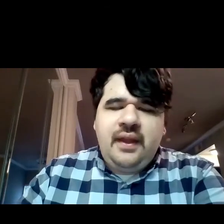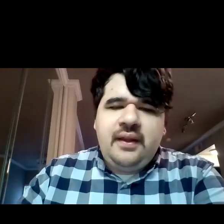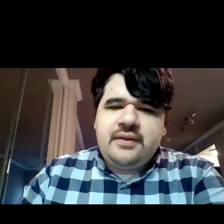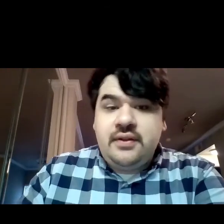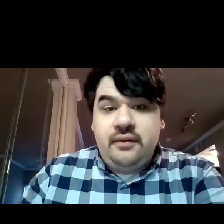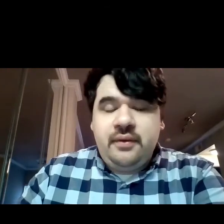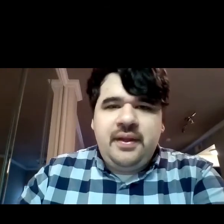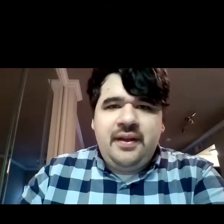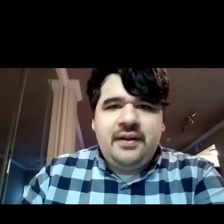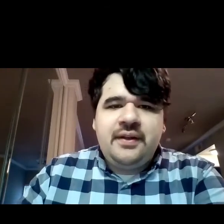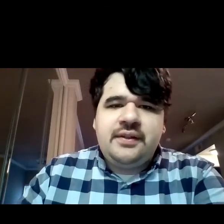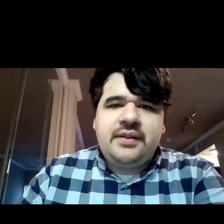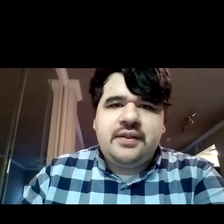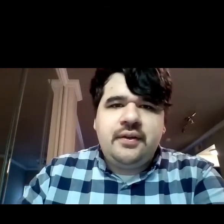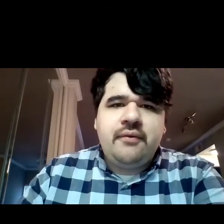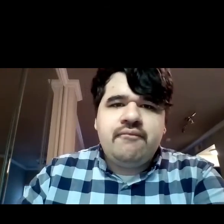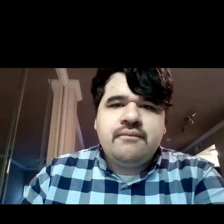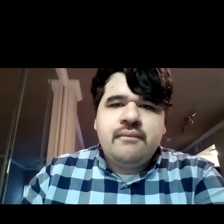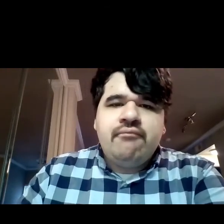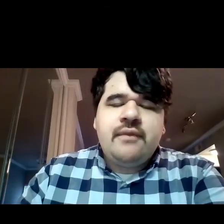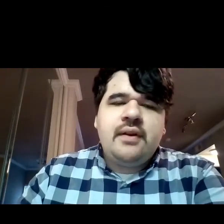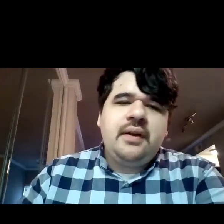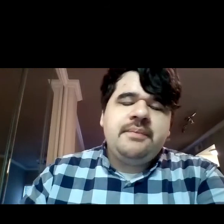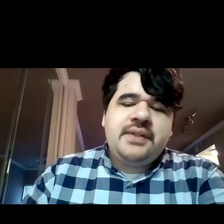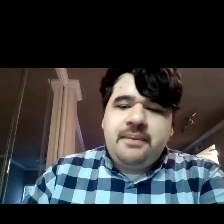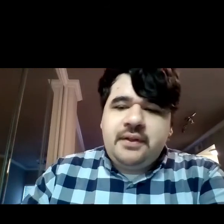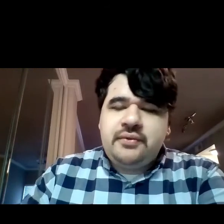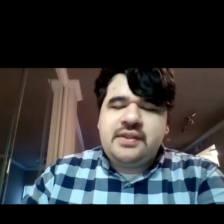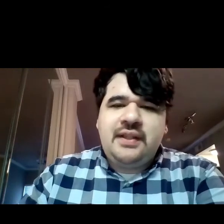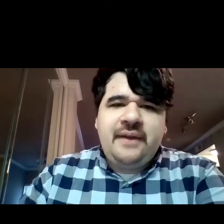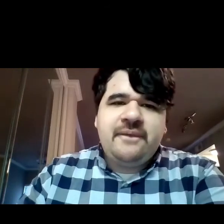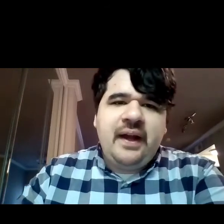and what a PNA does, so I'm skipping to slide five.